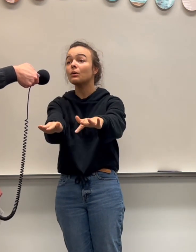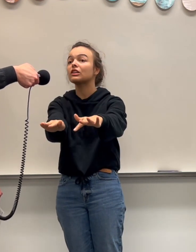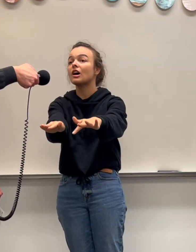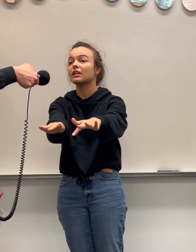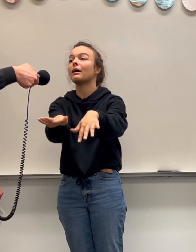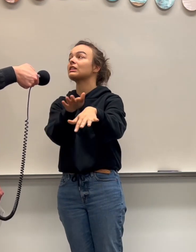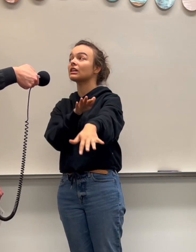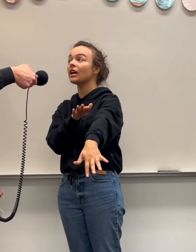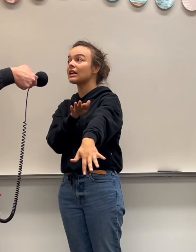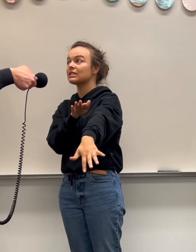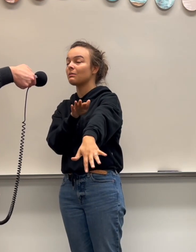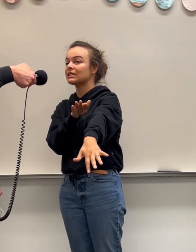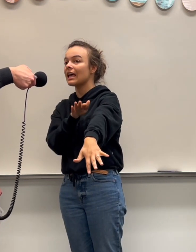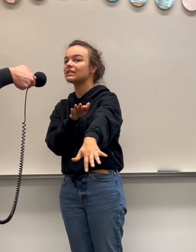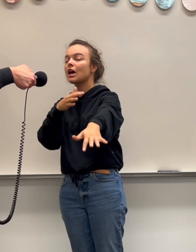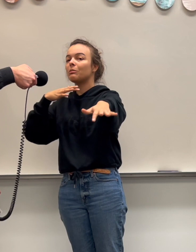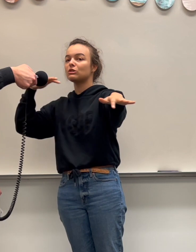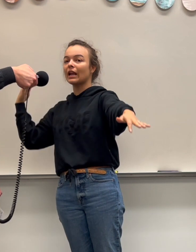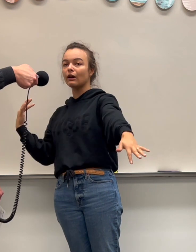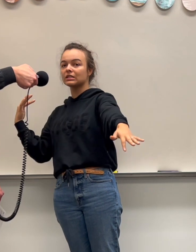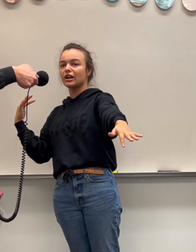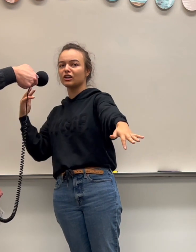they know what they're talking about because in context it makes sense but to an outsider